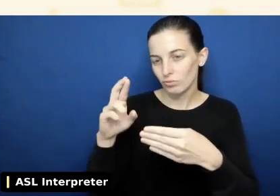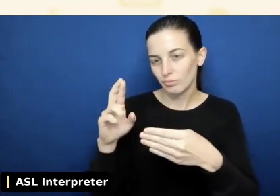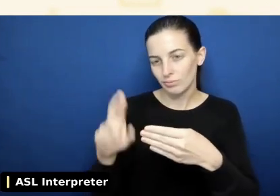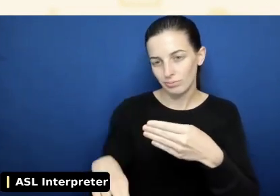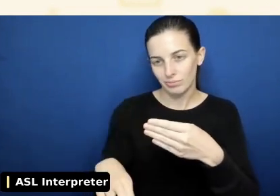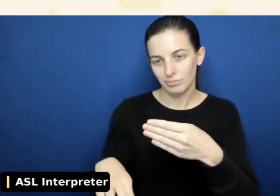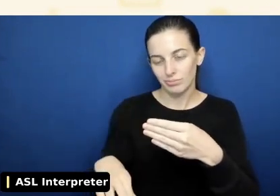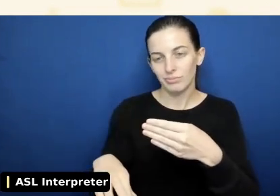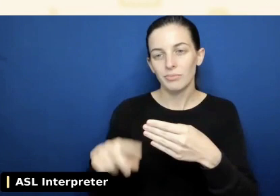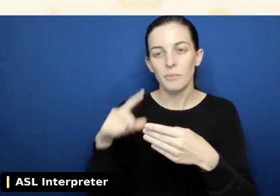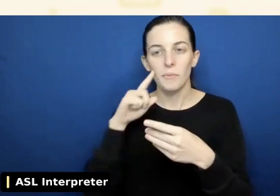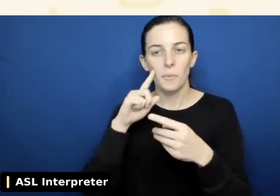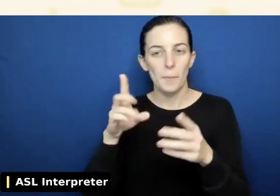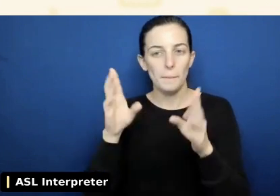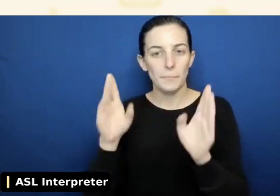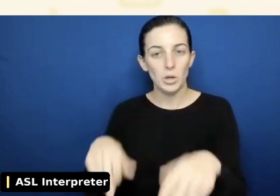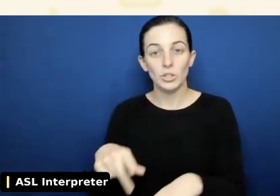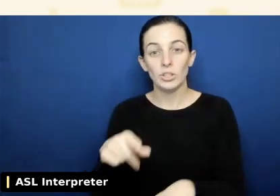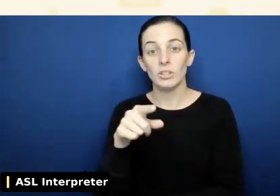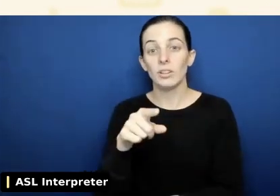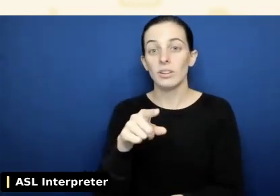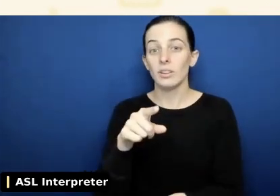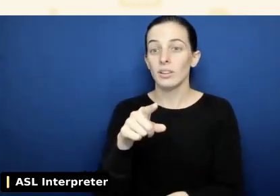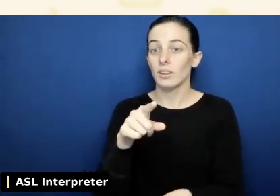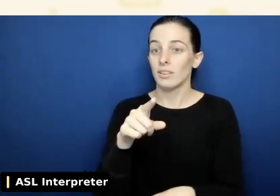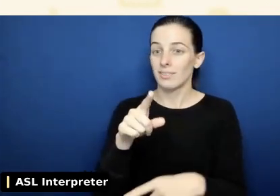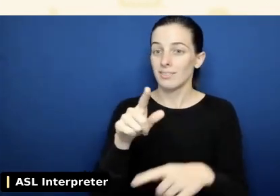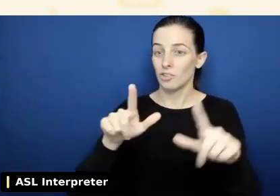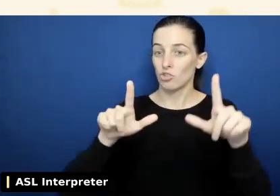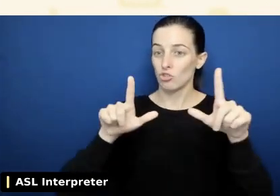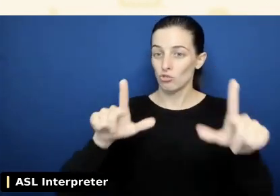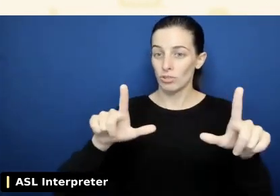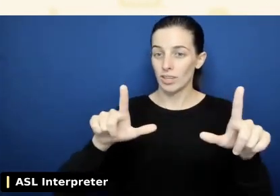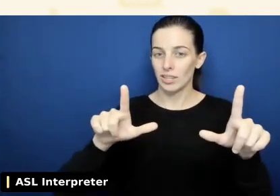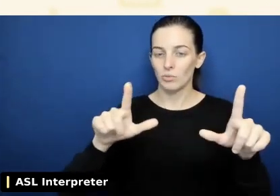On the screen, you see a photo of me captured during a talk